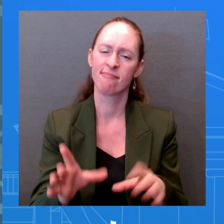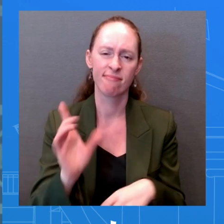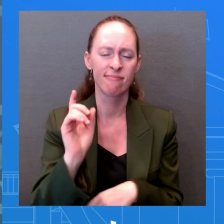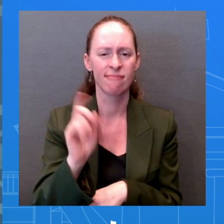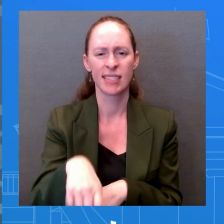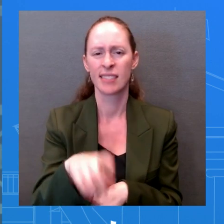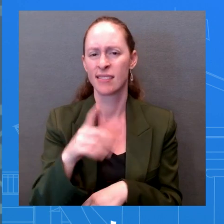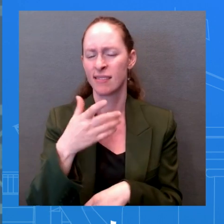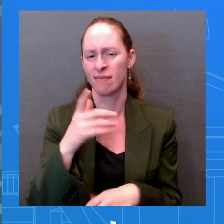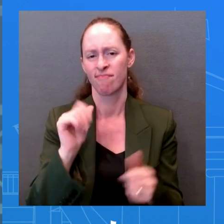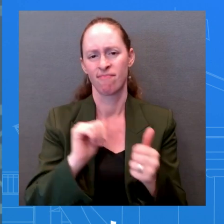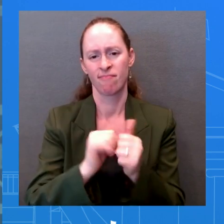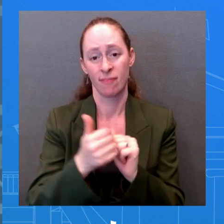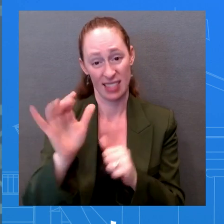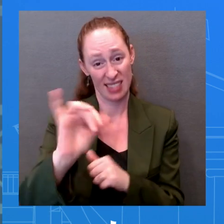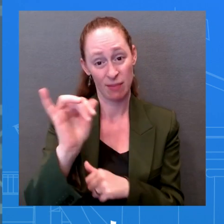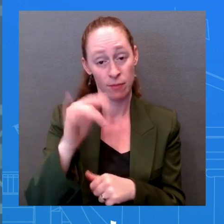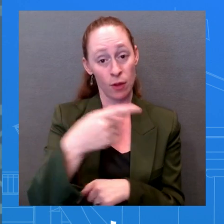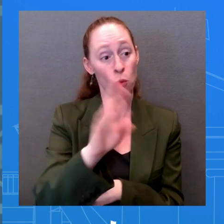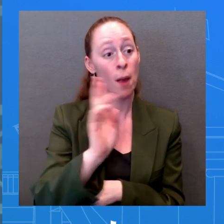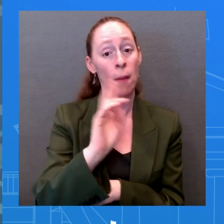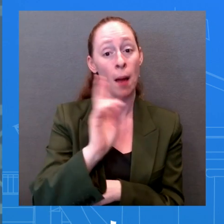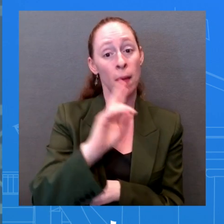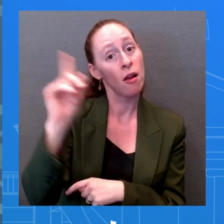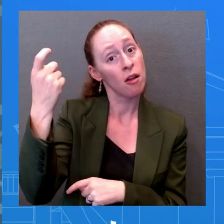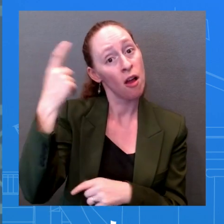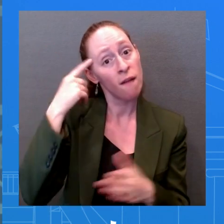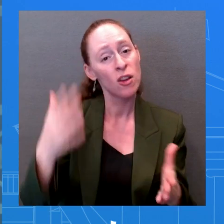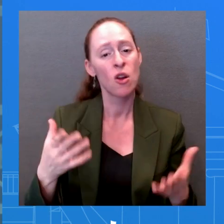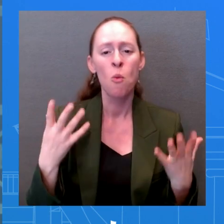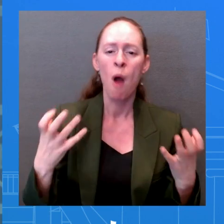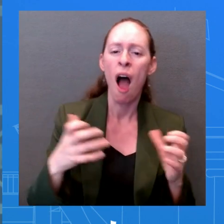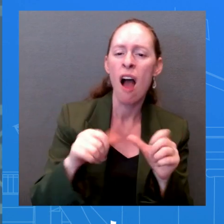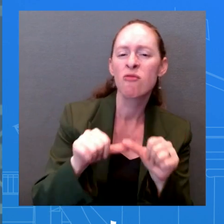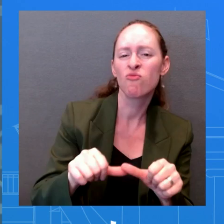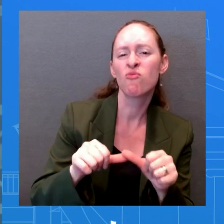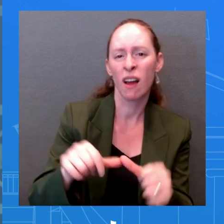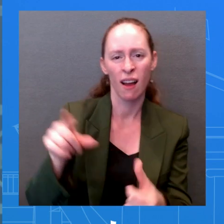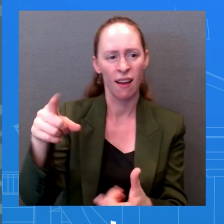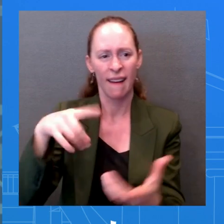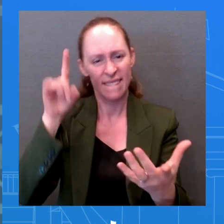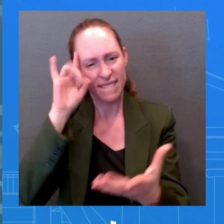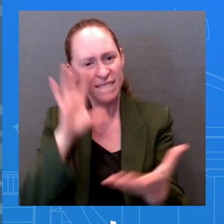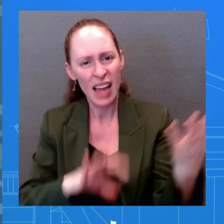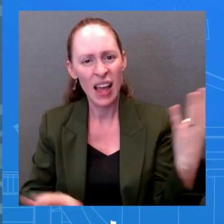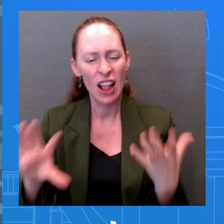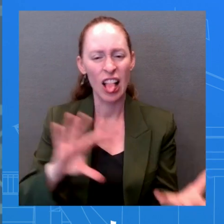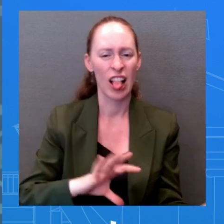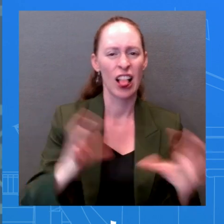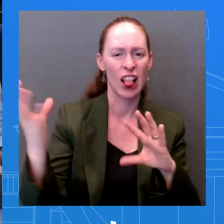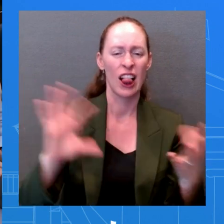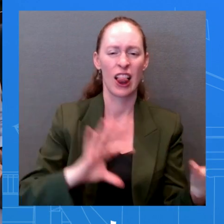we are working to manage the consequences of these two stunts as well. The Press: And when you say there's a legal way of doing this,